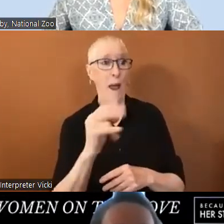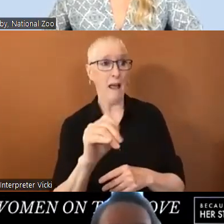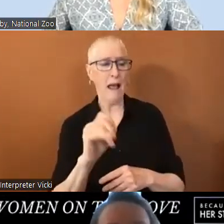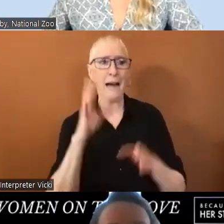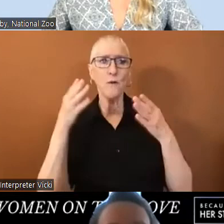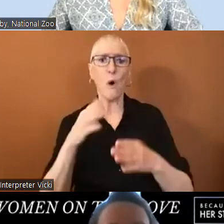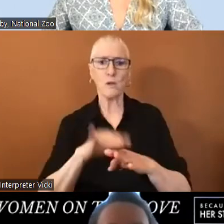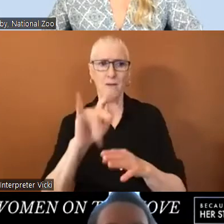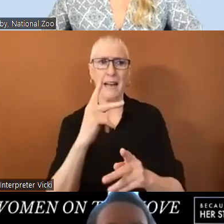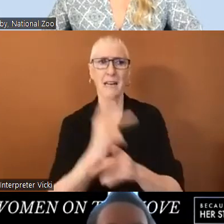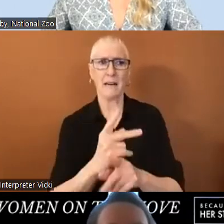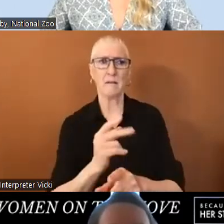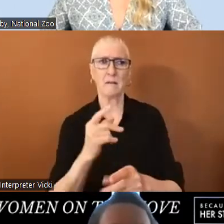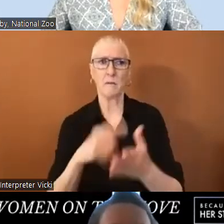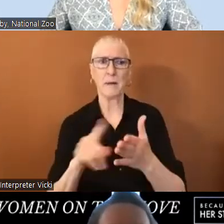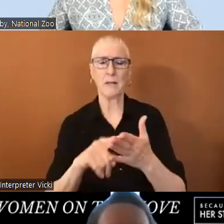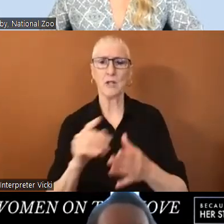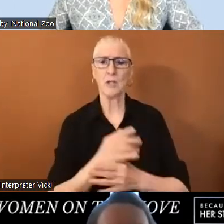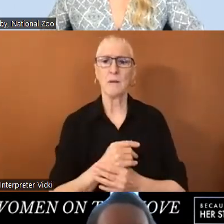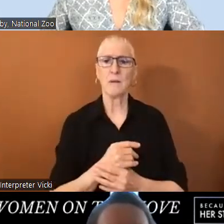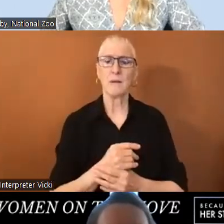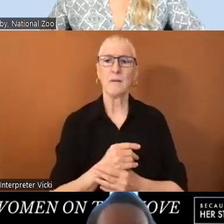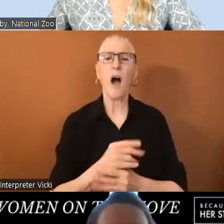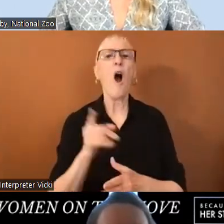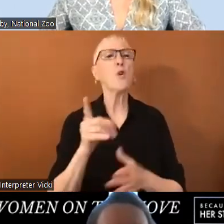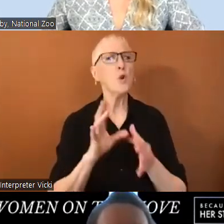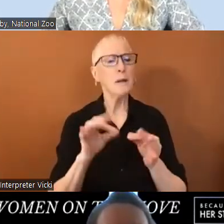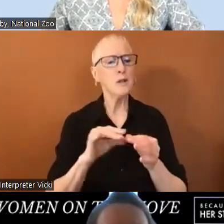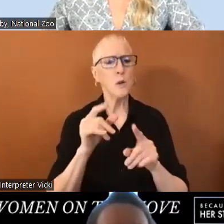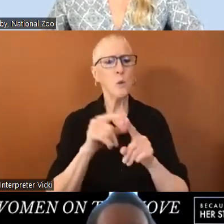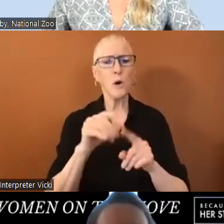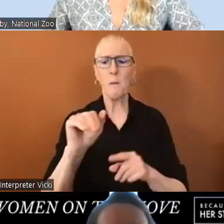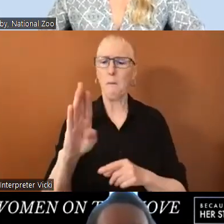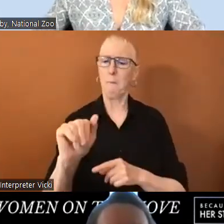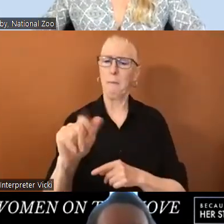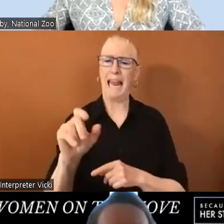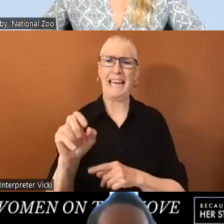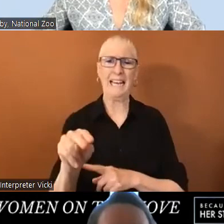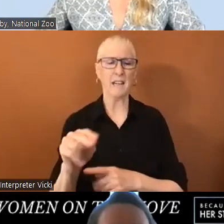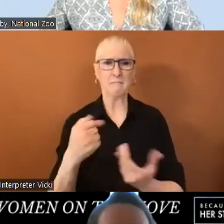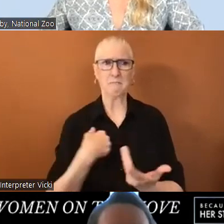Shelby: Amazing. Um, you mentioned the word baleen. For those of us who maybe haven't heard that word before